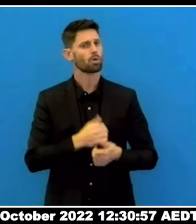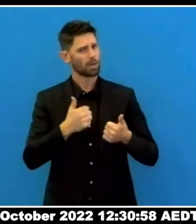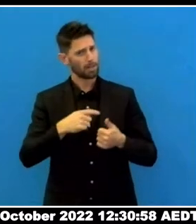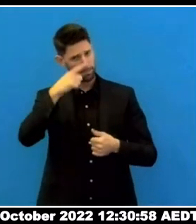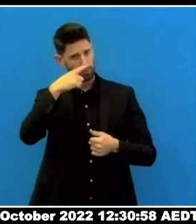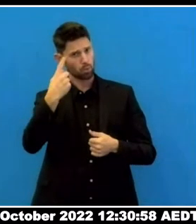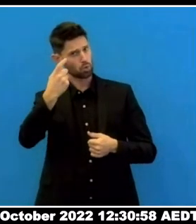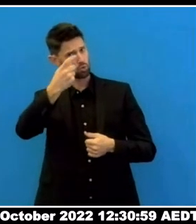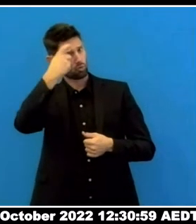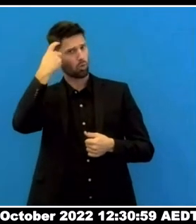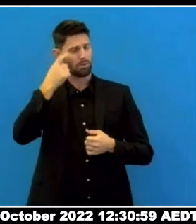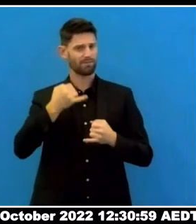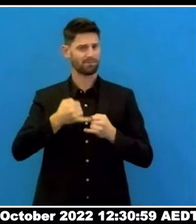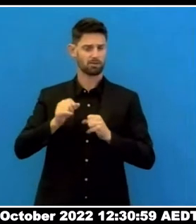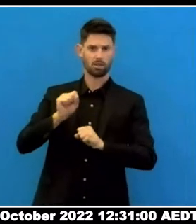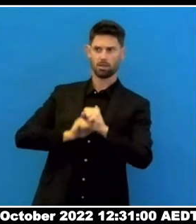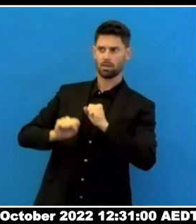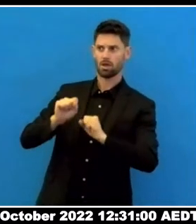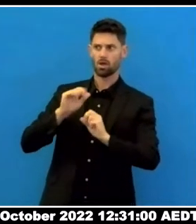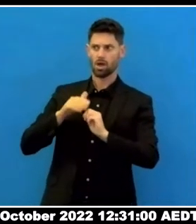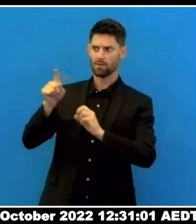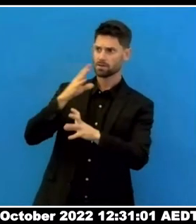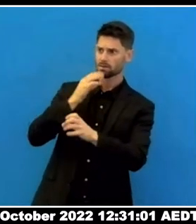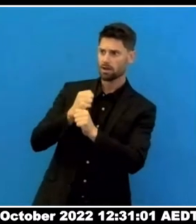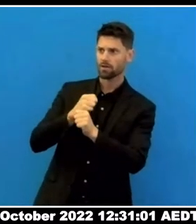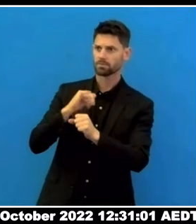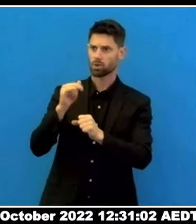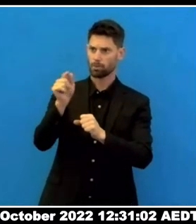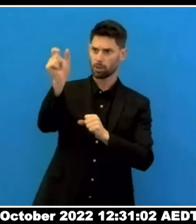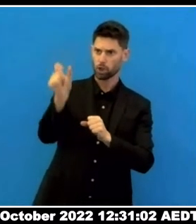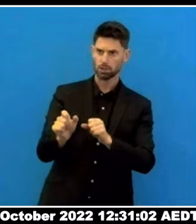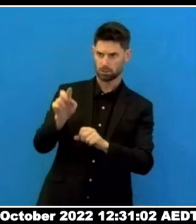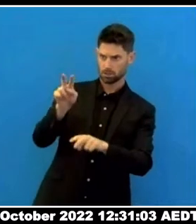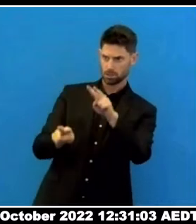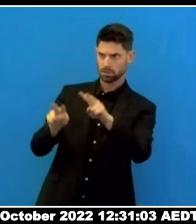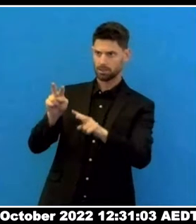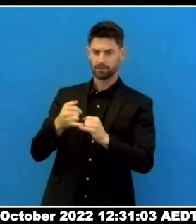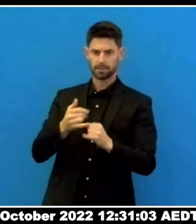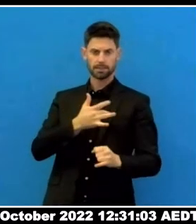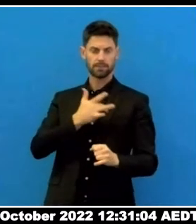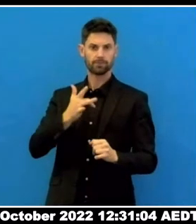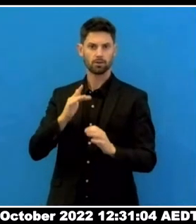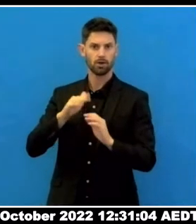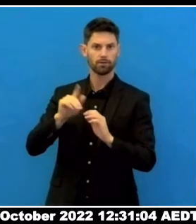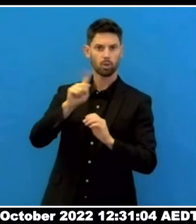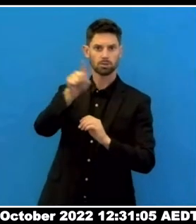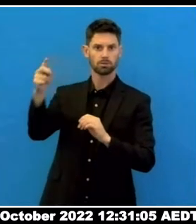and how another person or a government agency reacts or responds to them. Is that right? Yes, that's true.